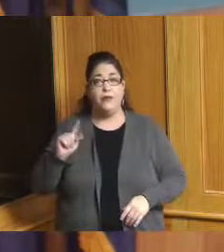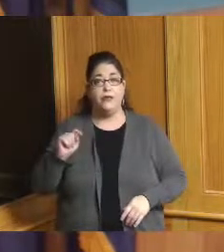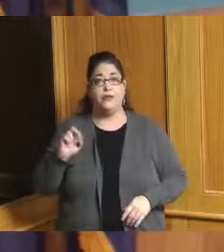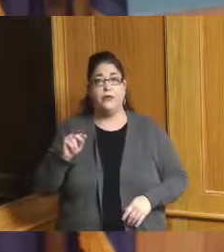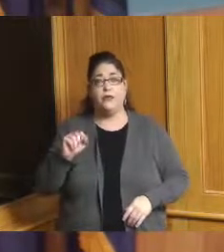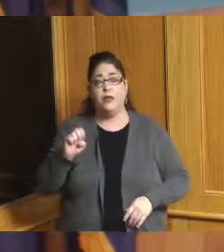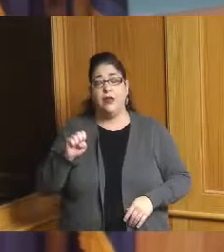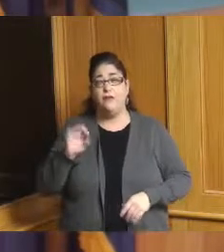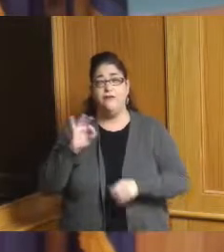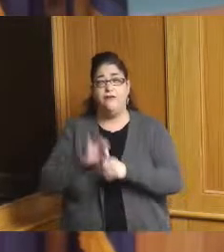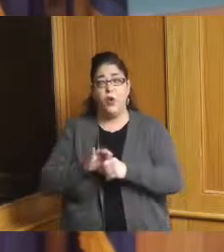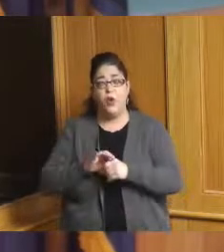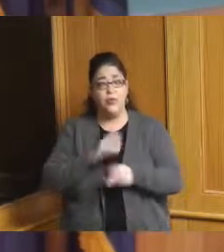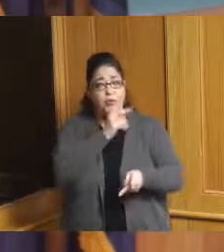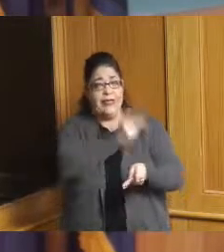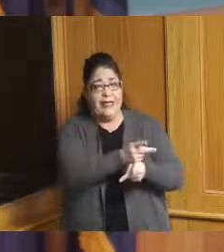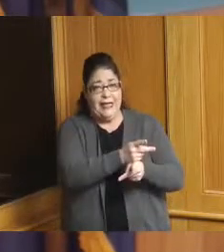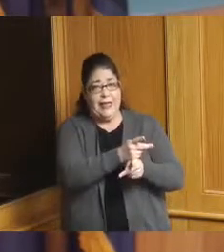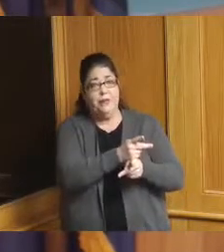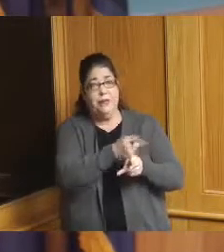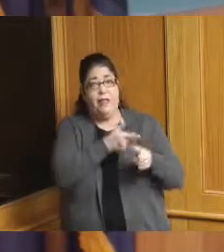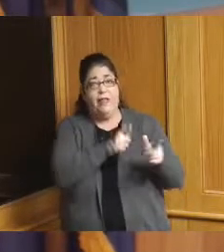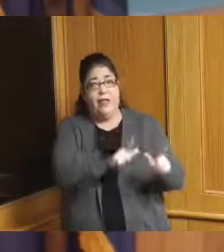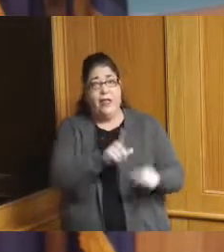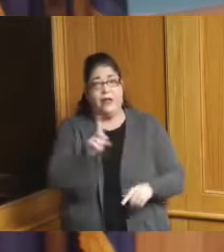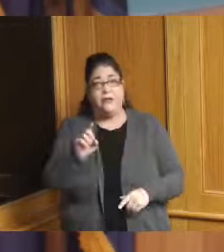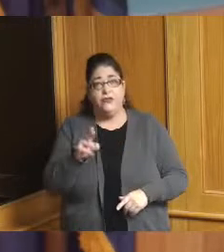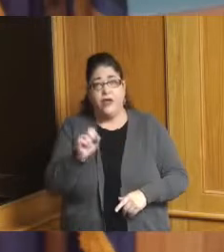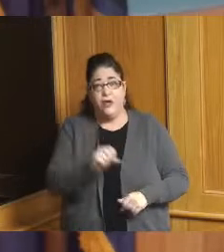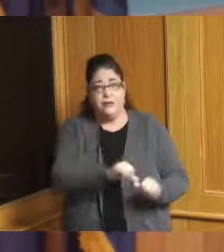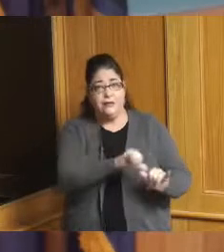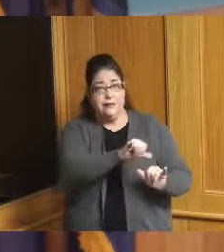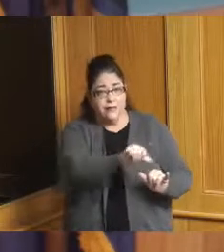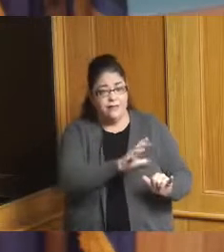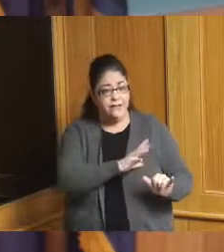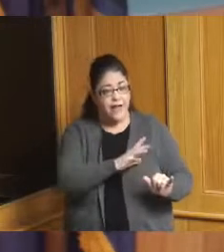said hey that's the fair thing to do but I want to just make sure that whenever there's records